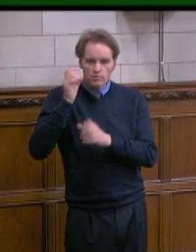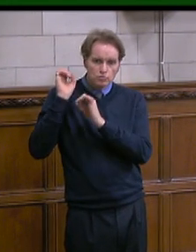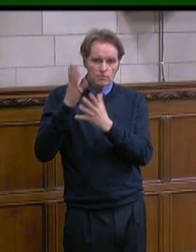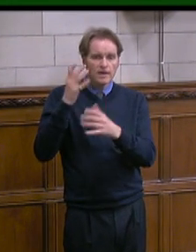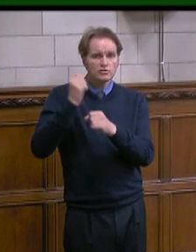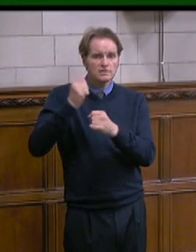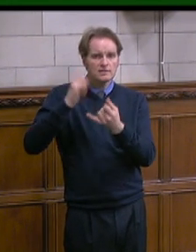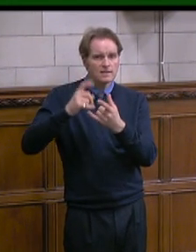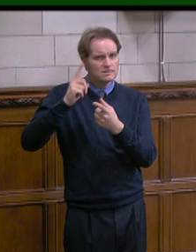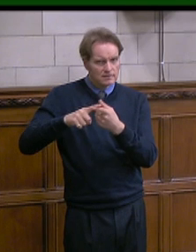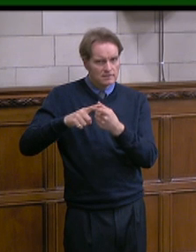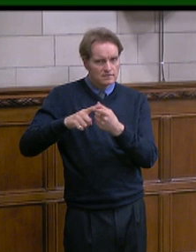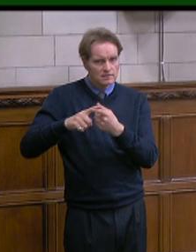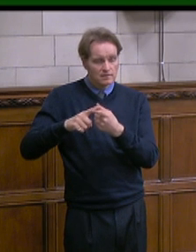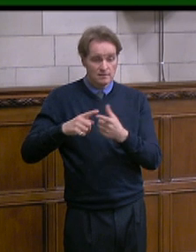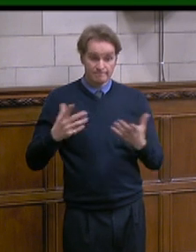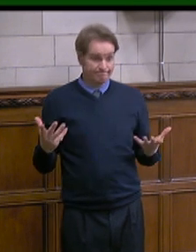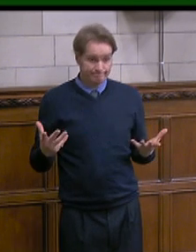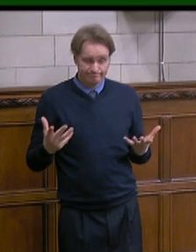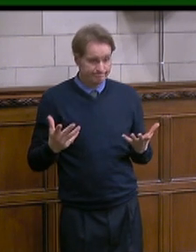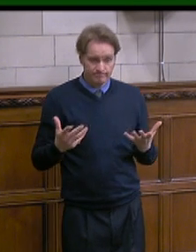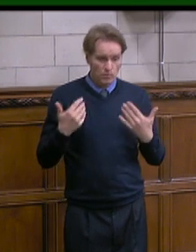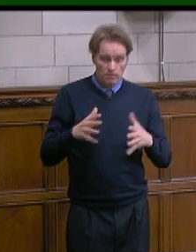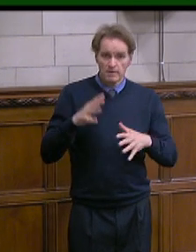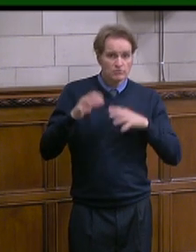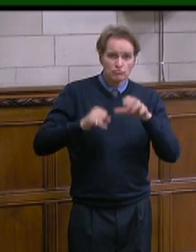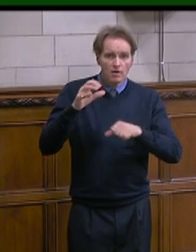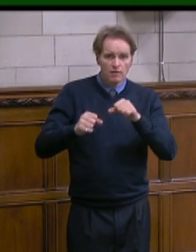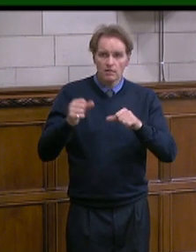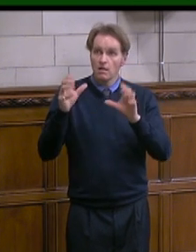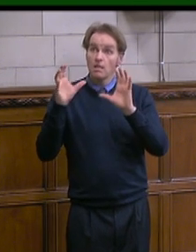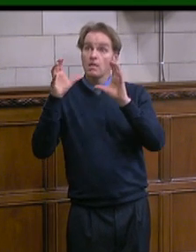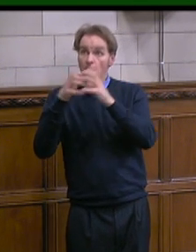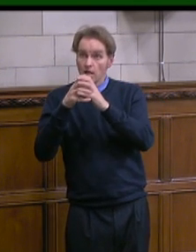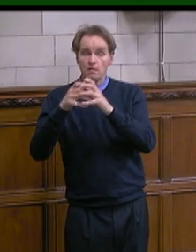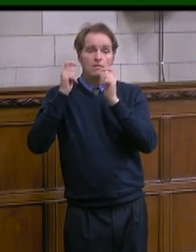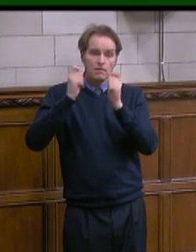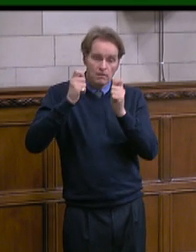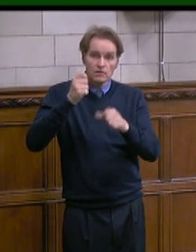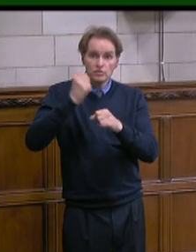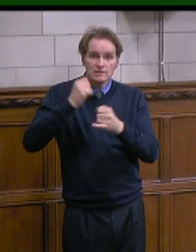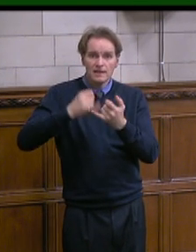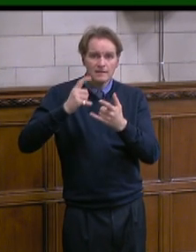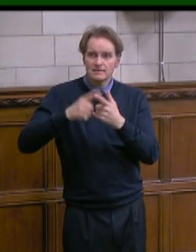As I pointed out, we have had a real struggle with the awarding organisations on providing